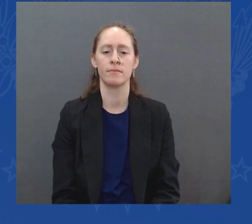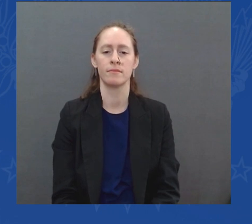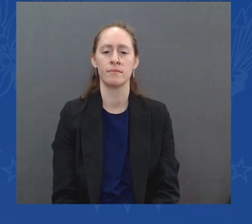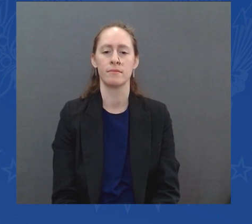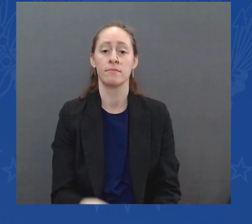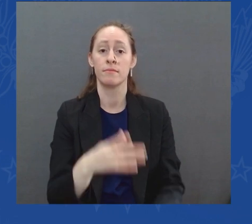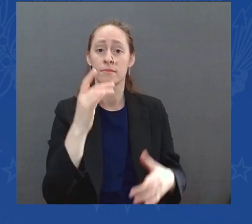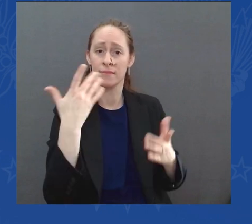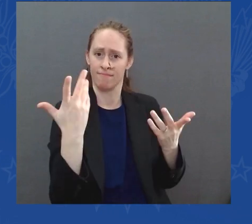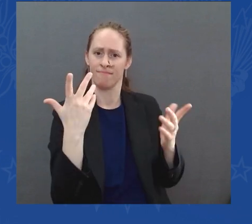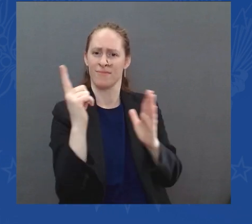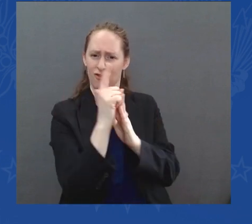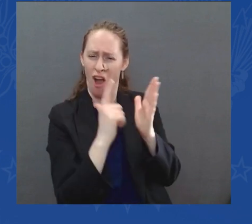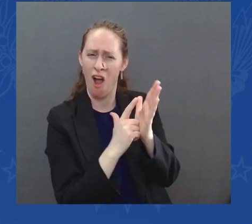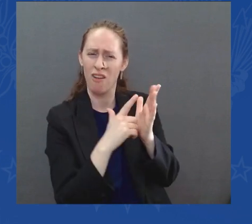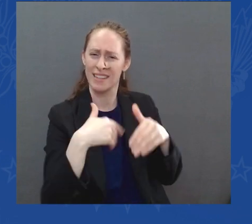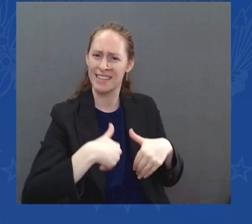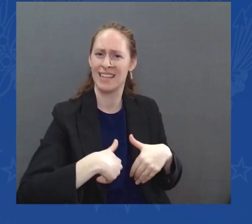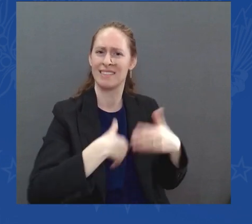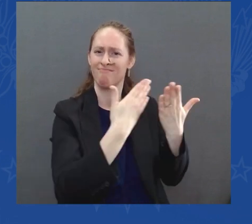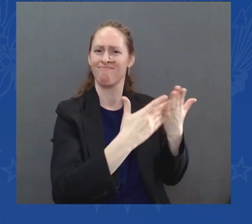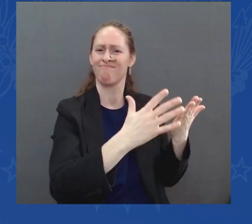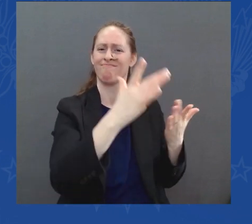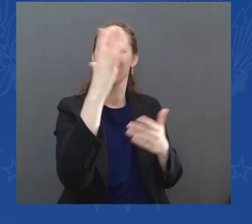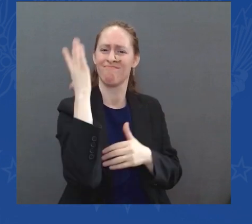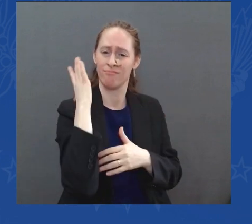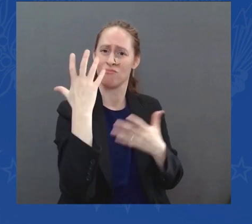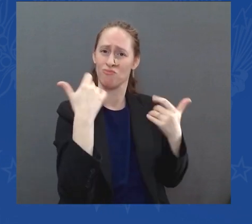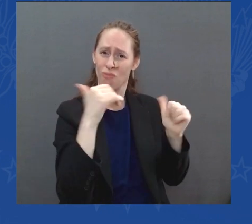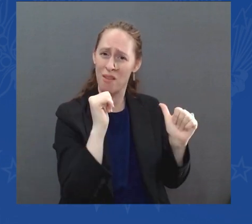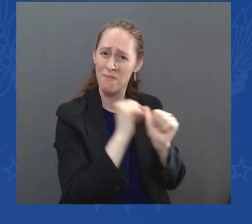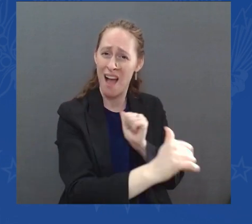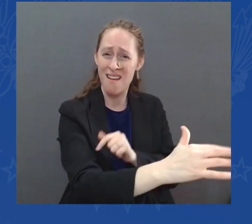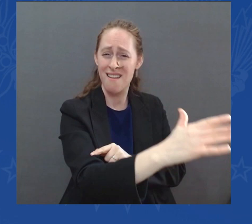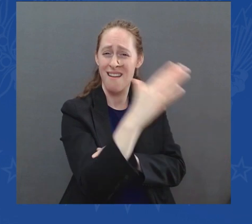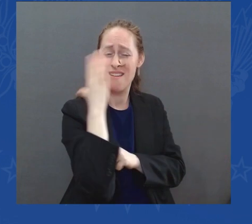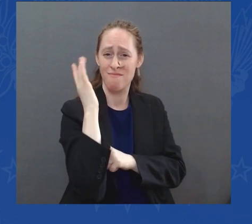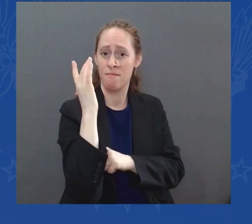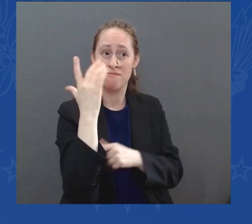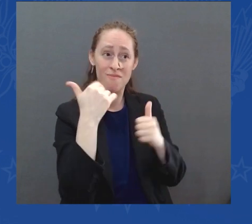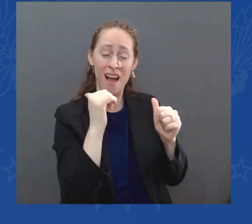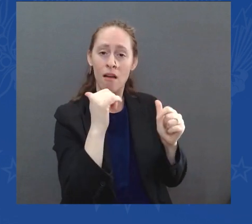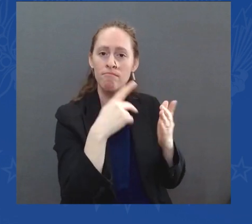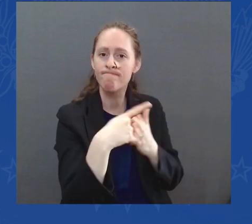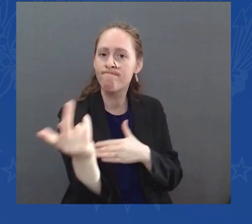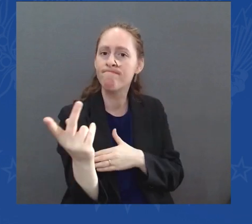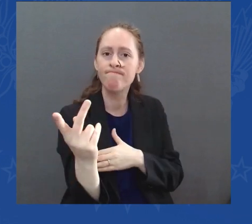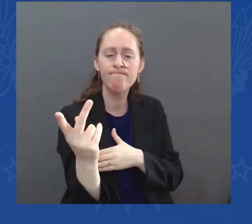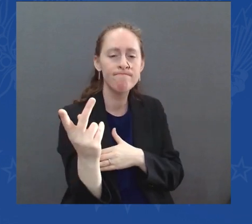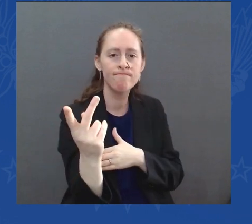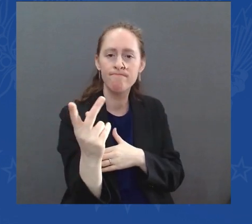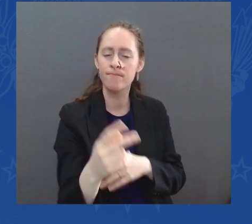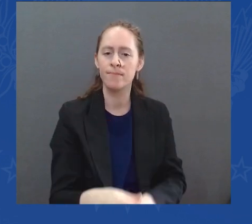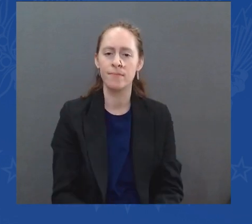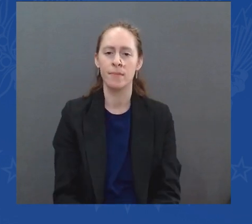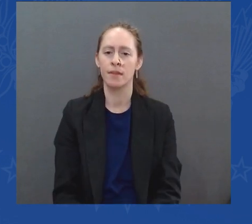It failed in the 122 years since anti lynching legislation